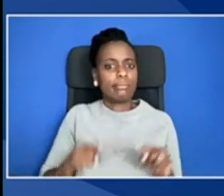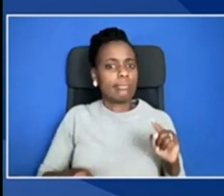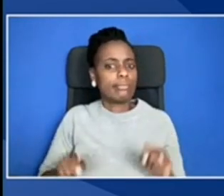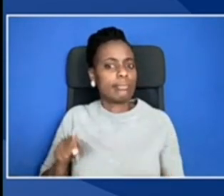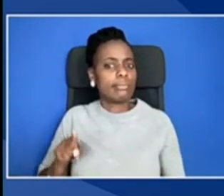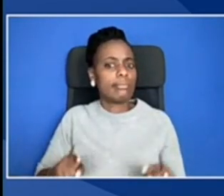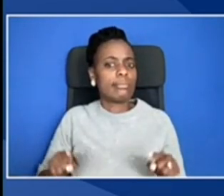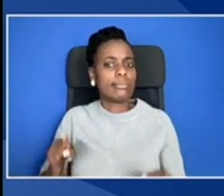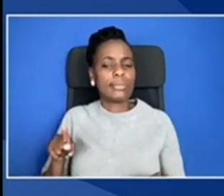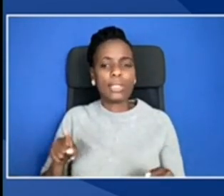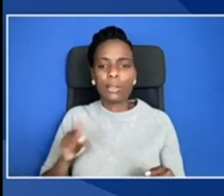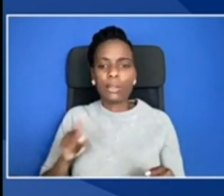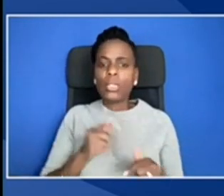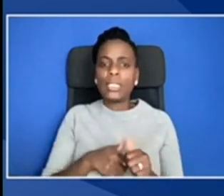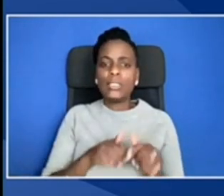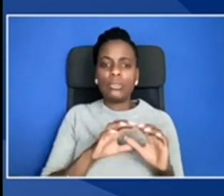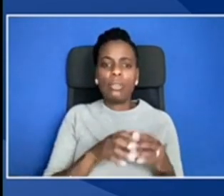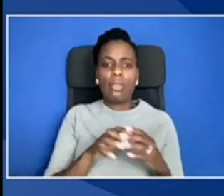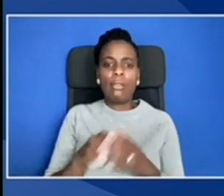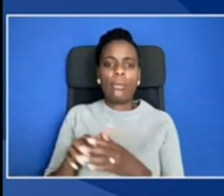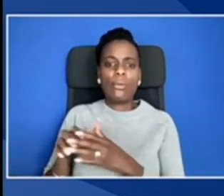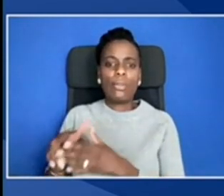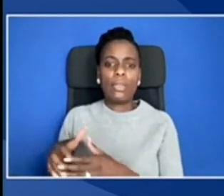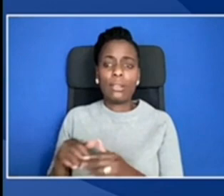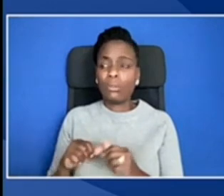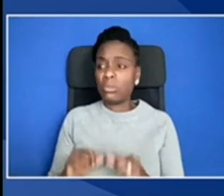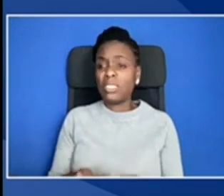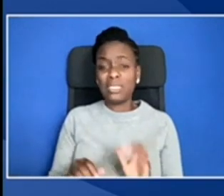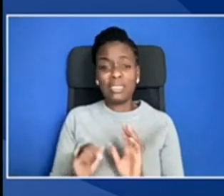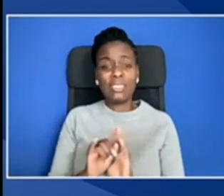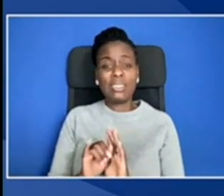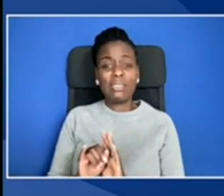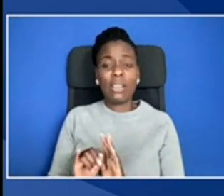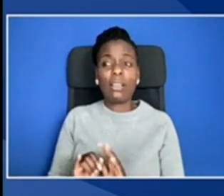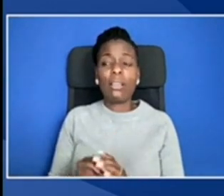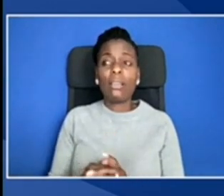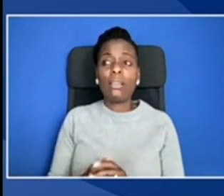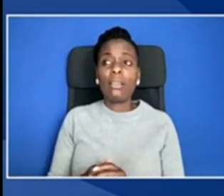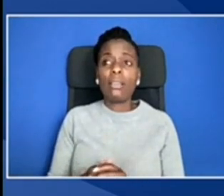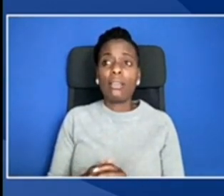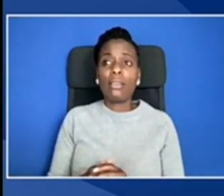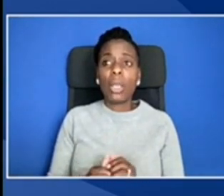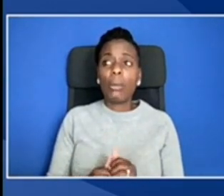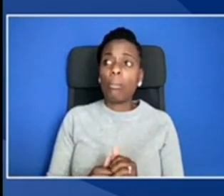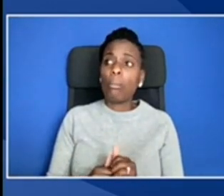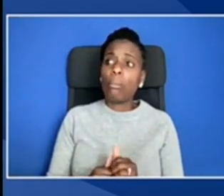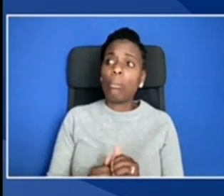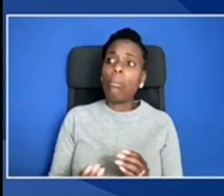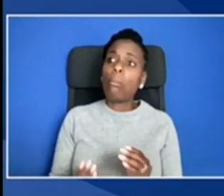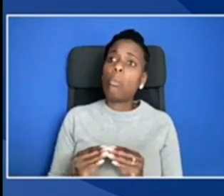identified. We can identify that it is more likely for people within these